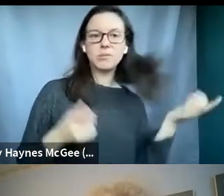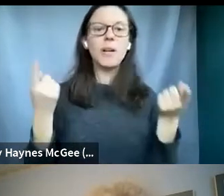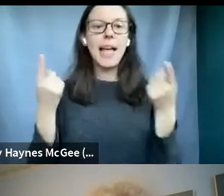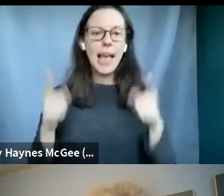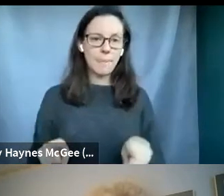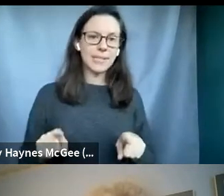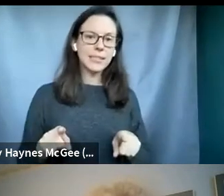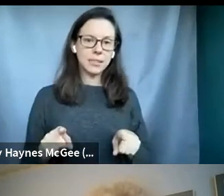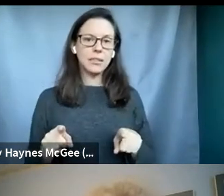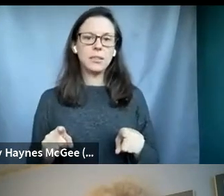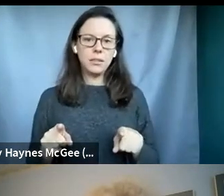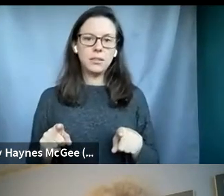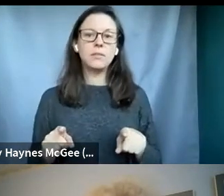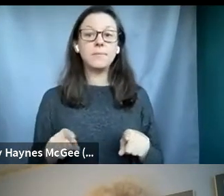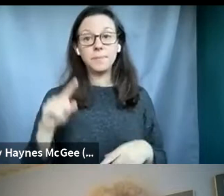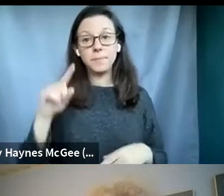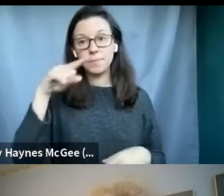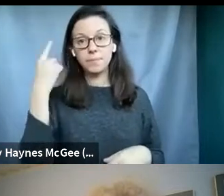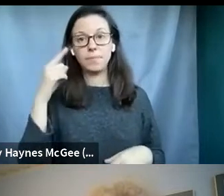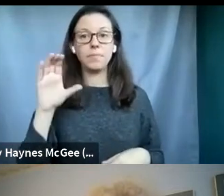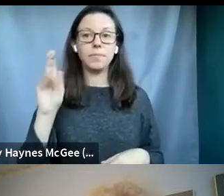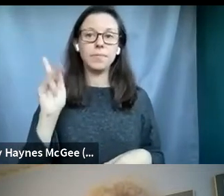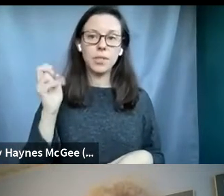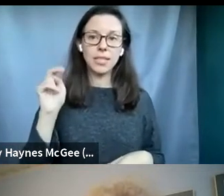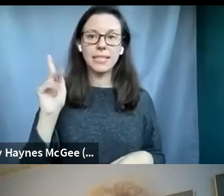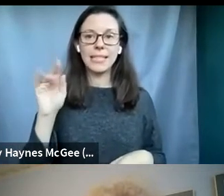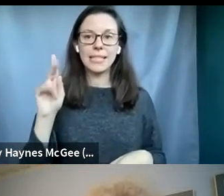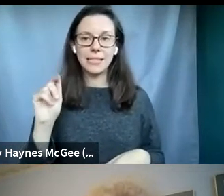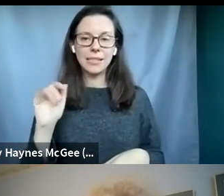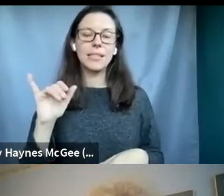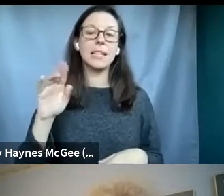So Black Cotton Candy and Jada, we decided to plan the conference itinerary which was